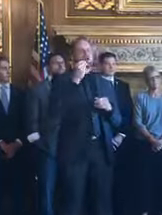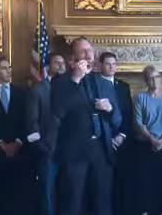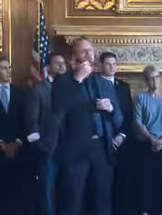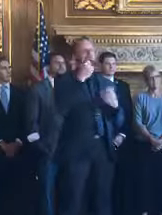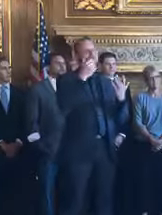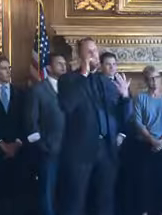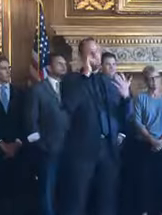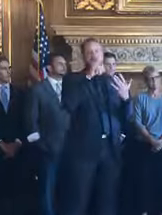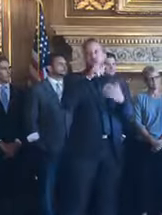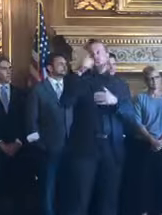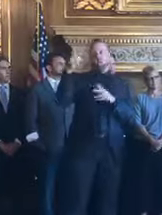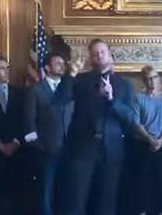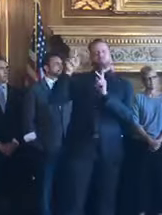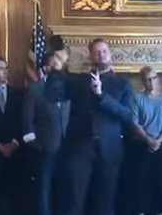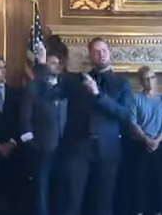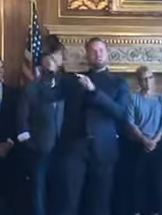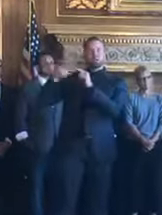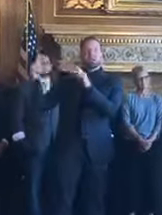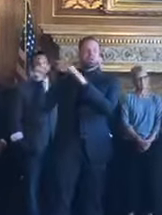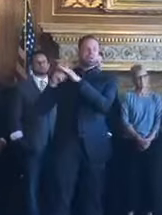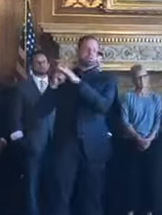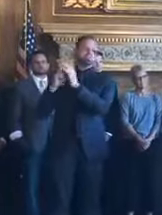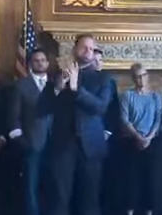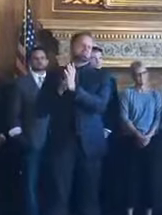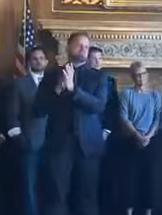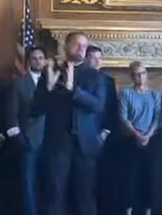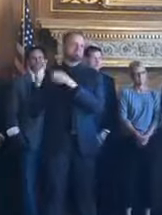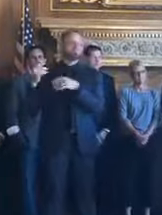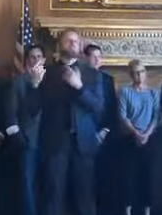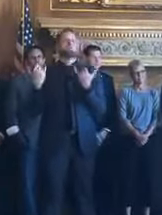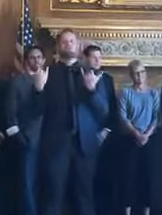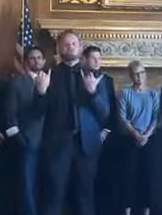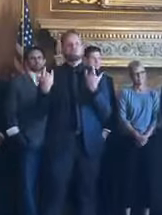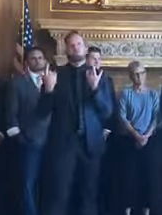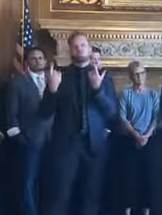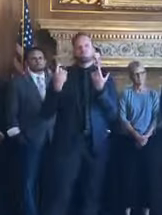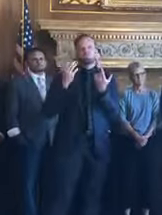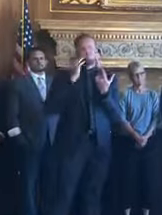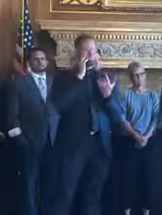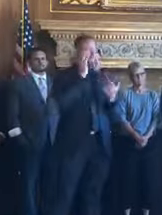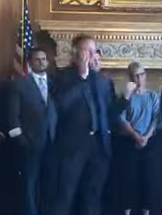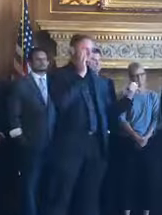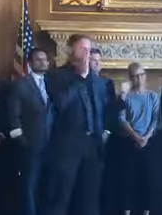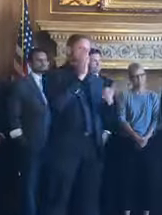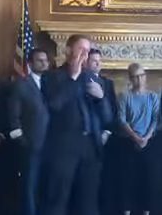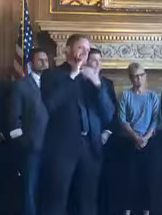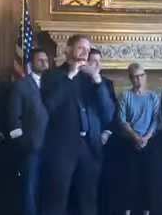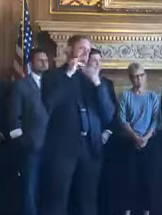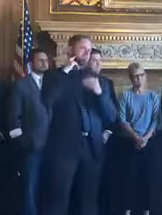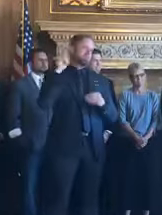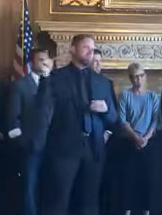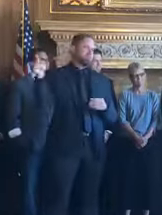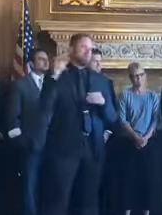I want to start off this section by welcoming Representative Skowranski to speak on this.